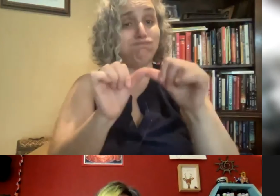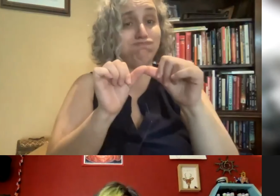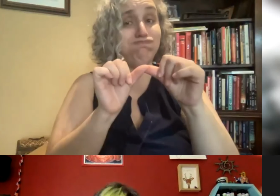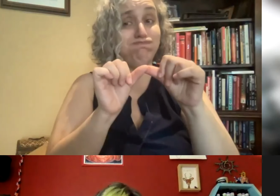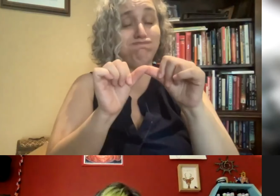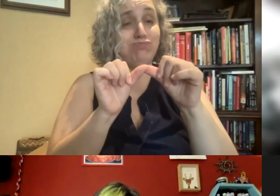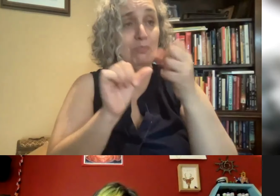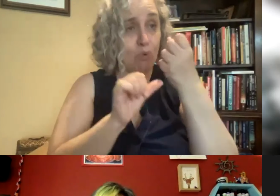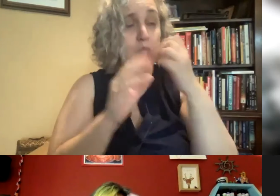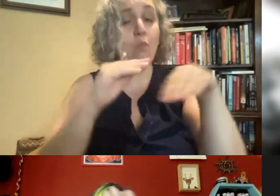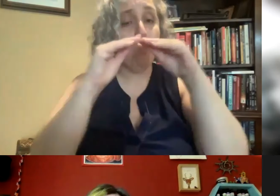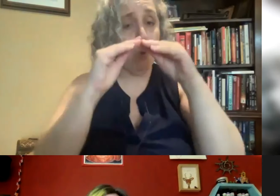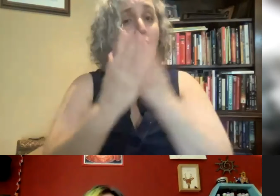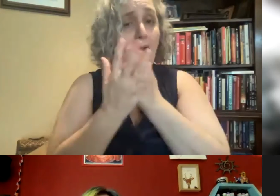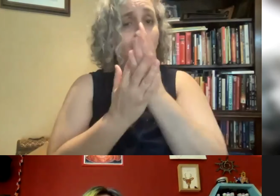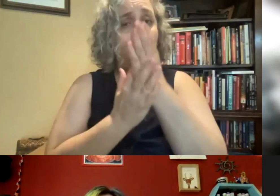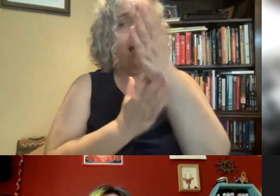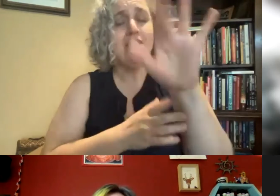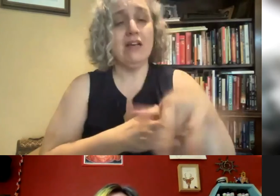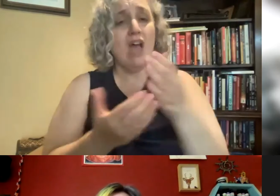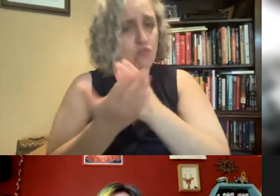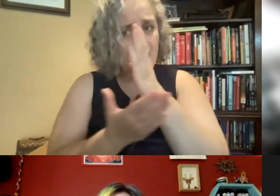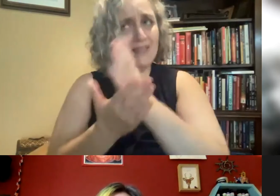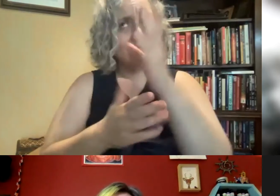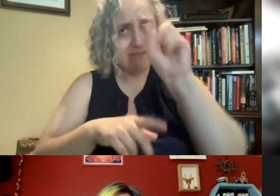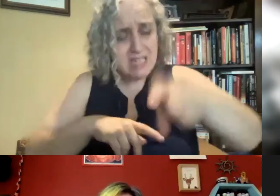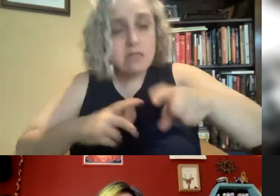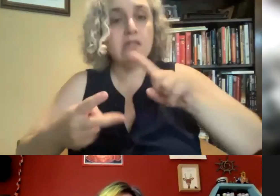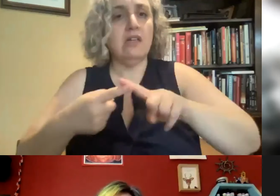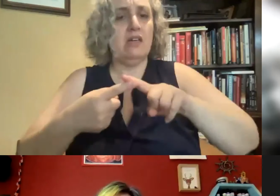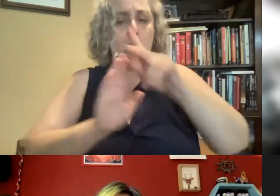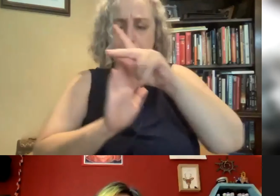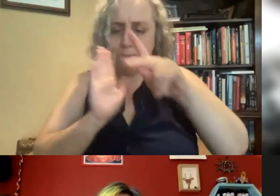Partly because some of these policy and ethical discussions happened before the pandemic,